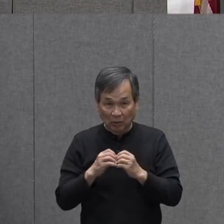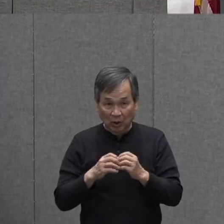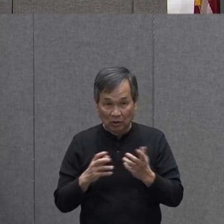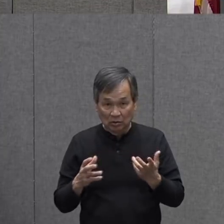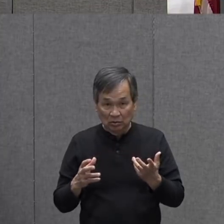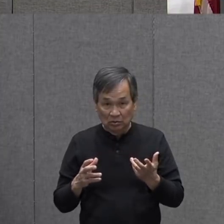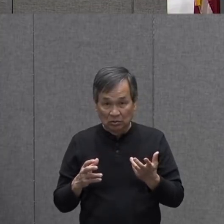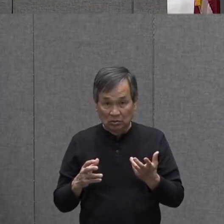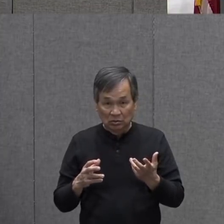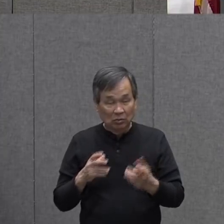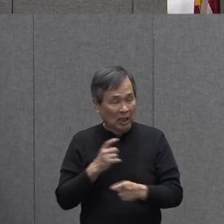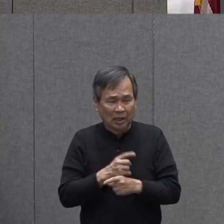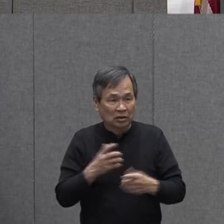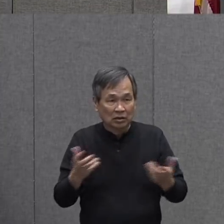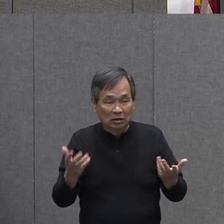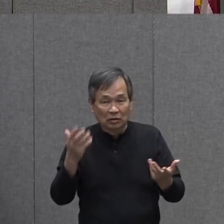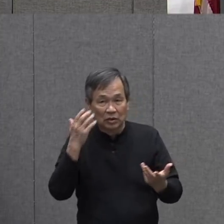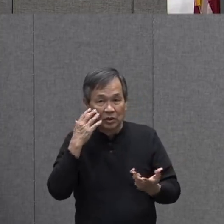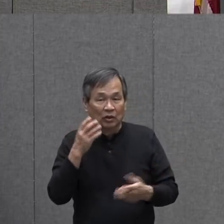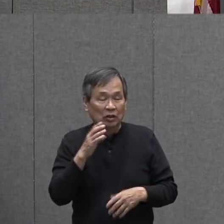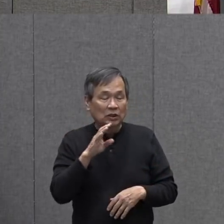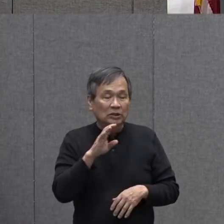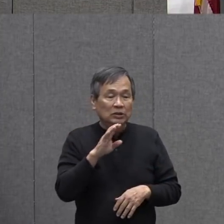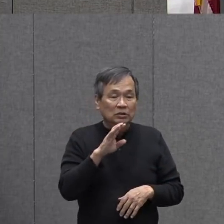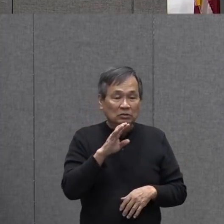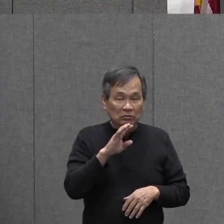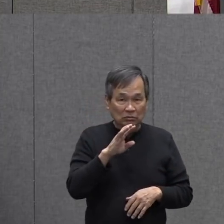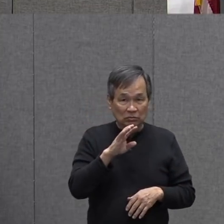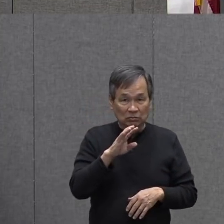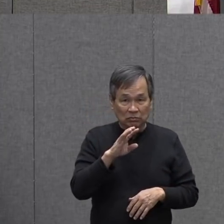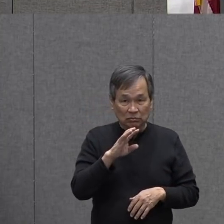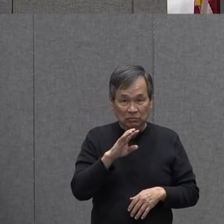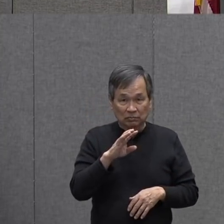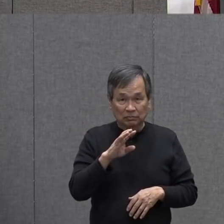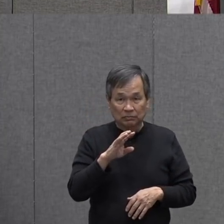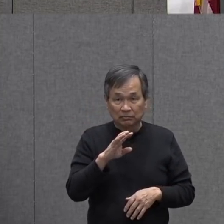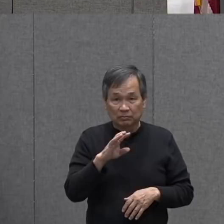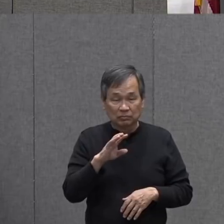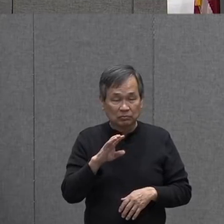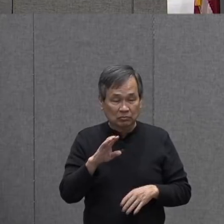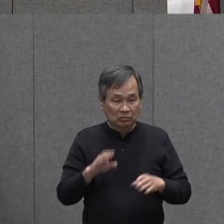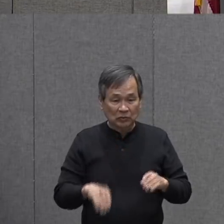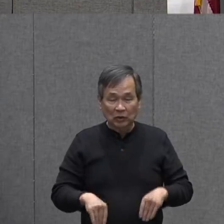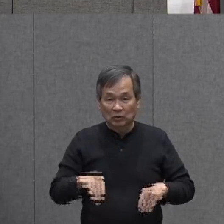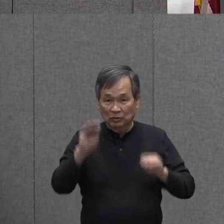Right, we know we're gonna do this. If they're telling us it's the number cards, we know gonna need the four, seven,